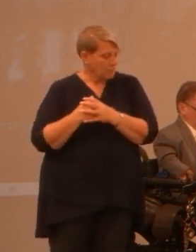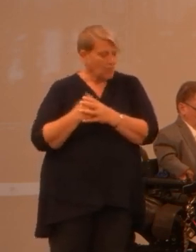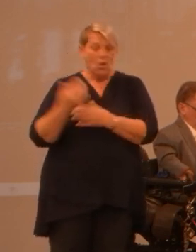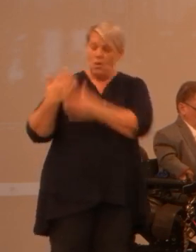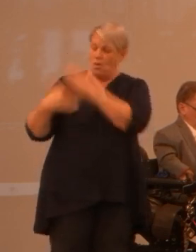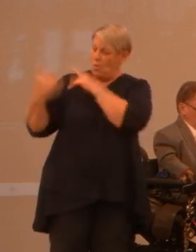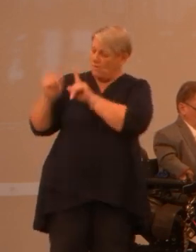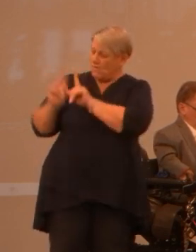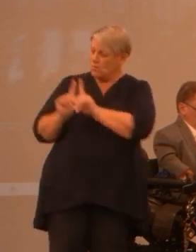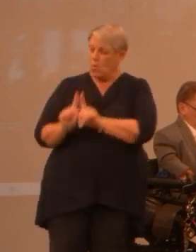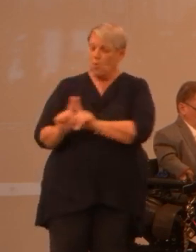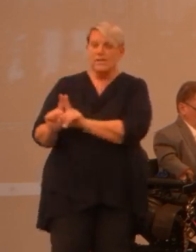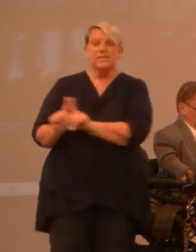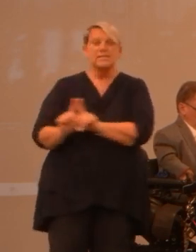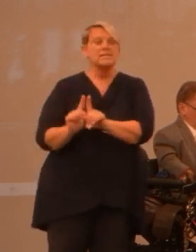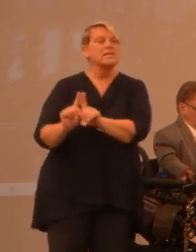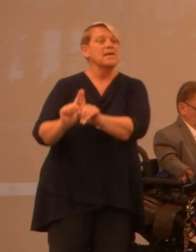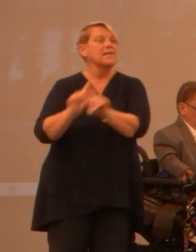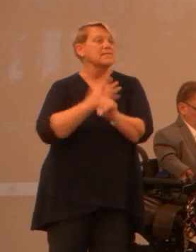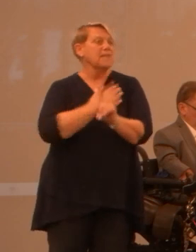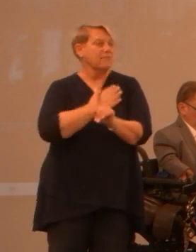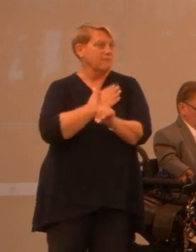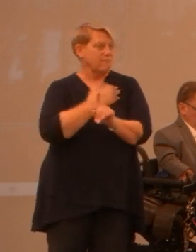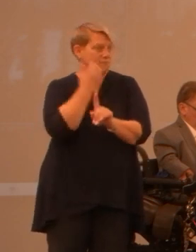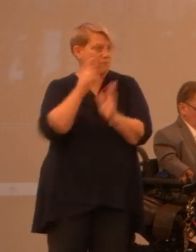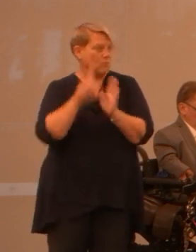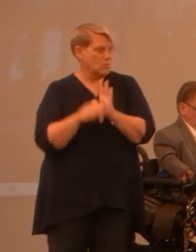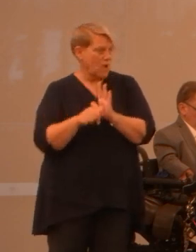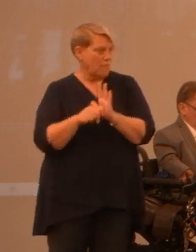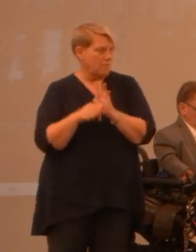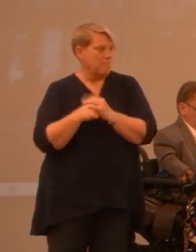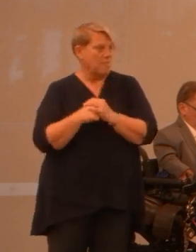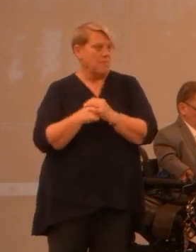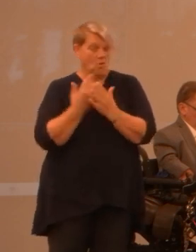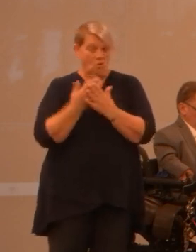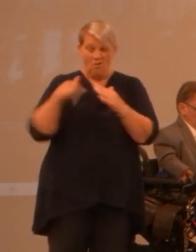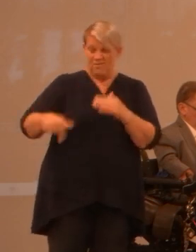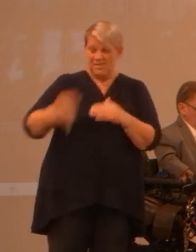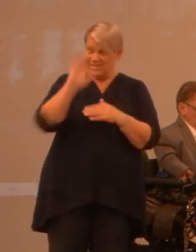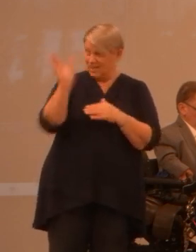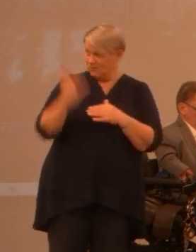us and keep us safe while we're here on this Country tonight, and for all those